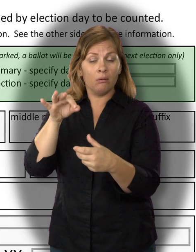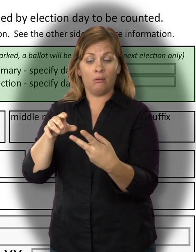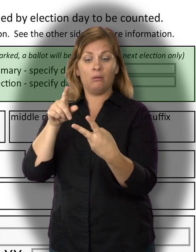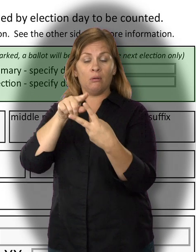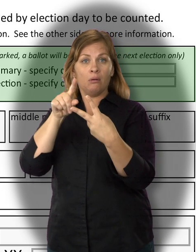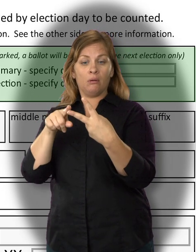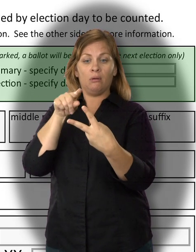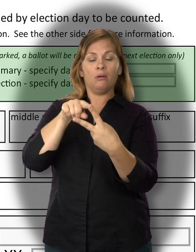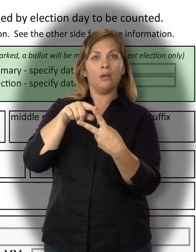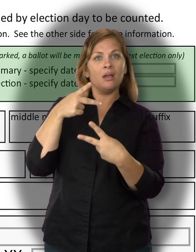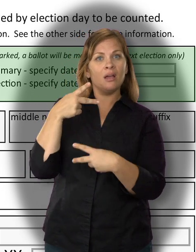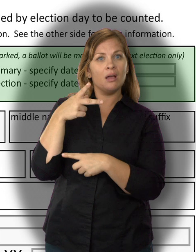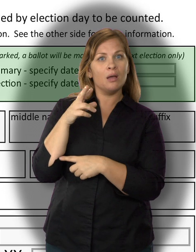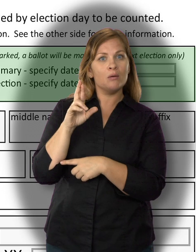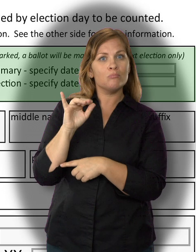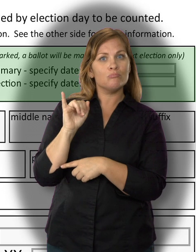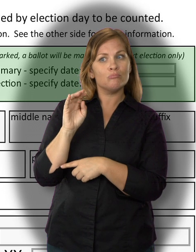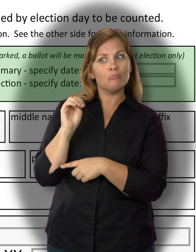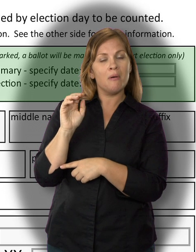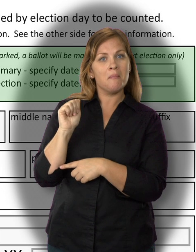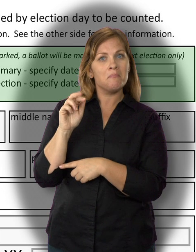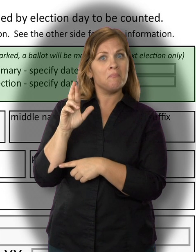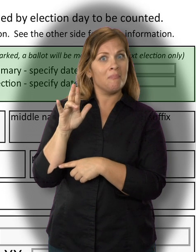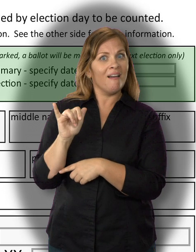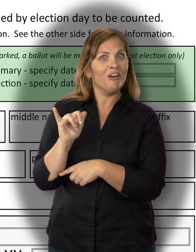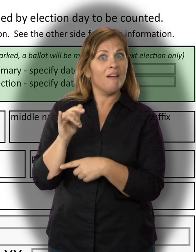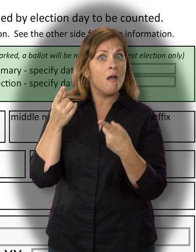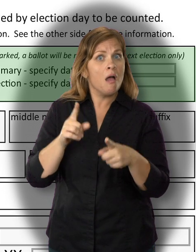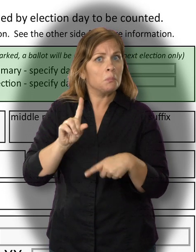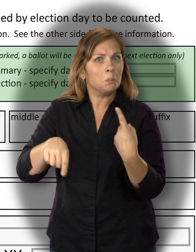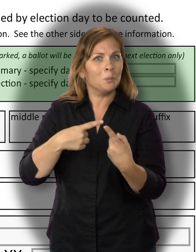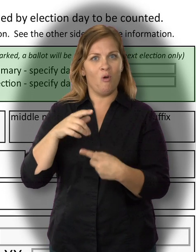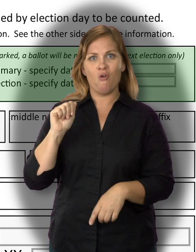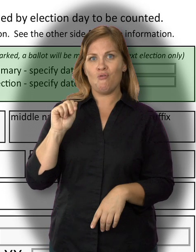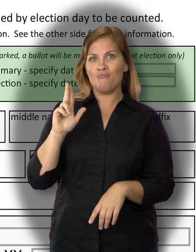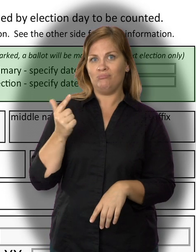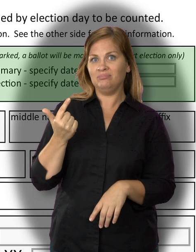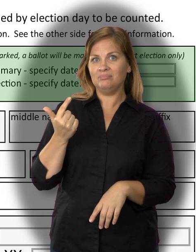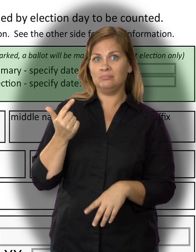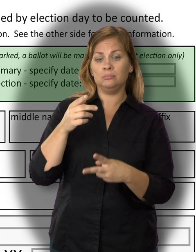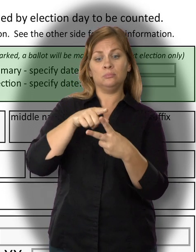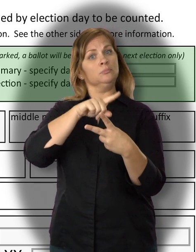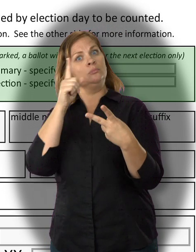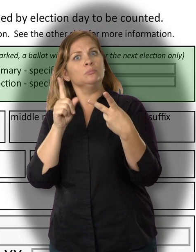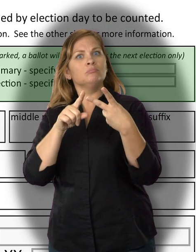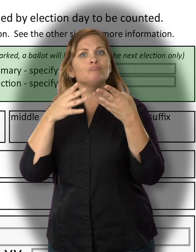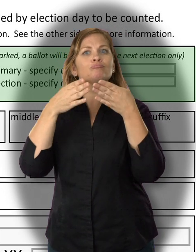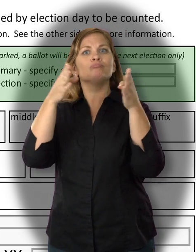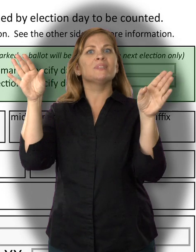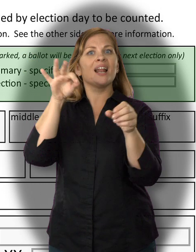For example the primary in August or just the General Election in November or both.